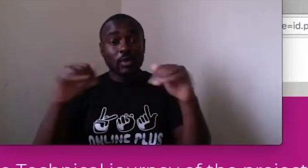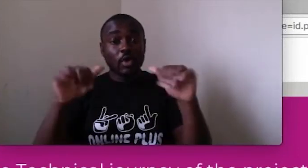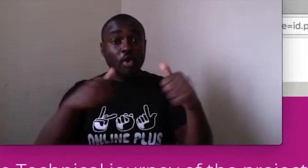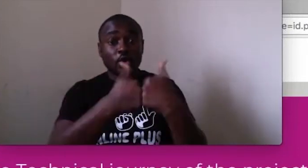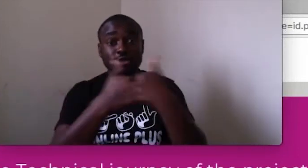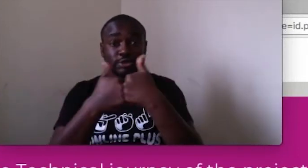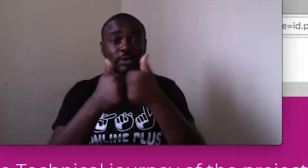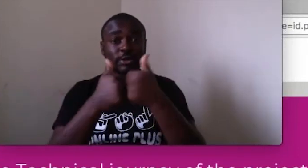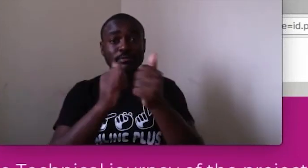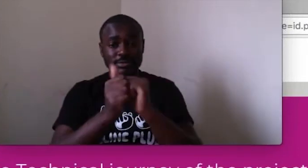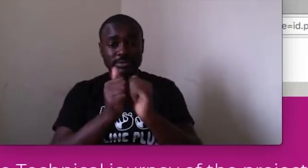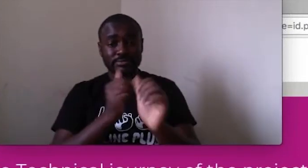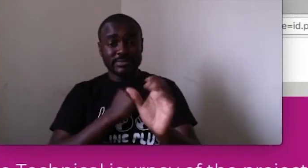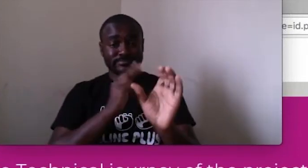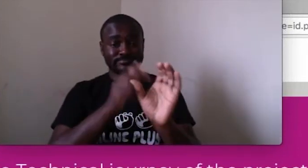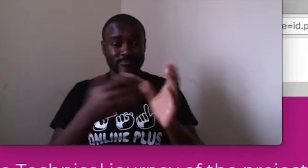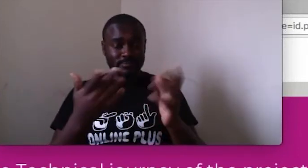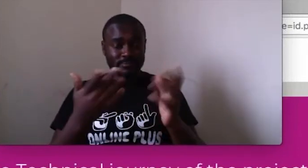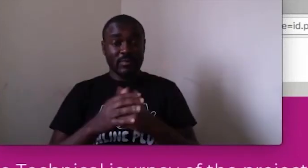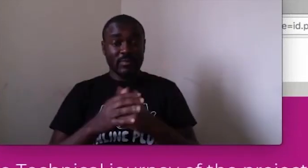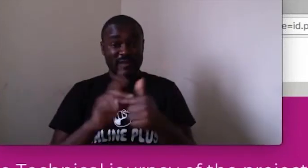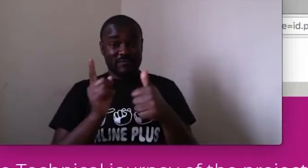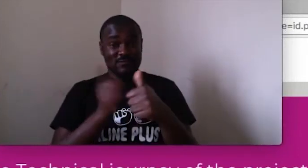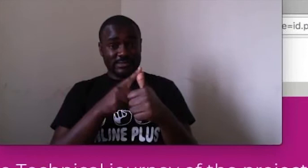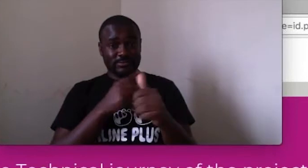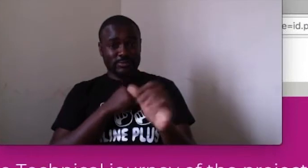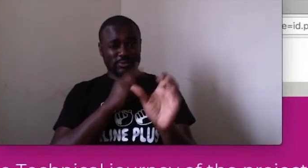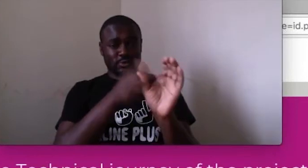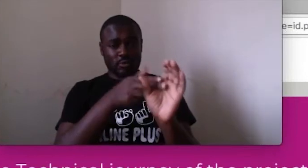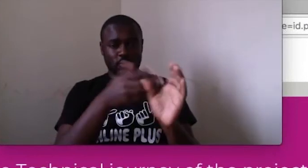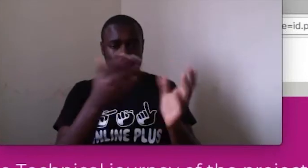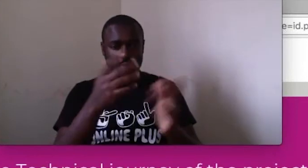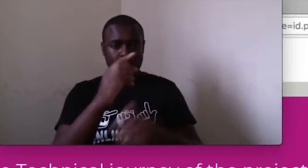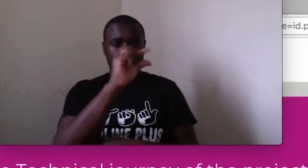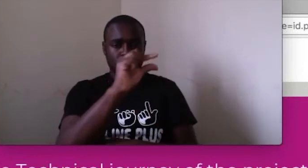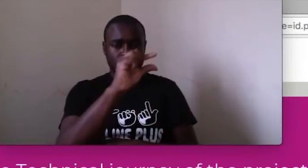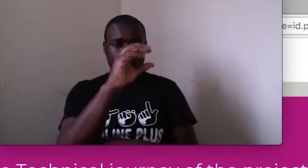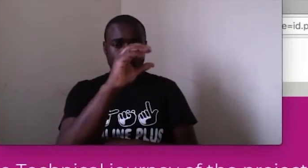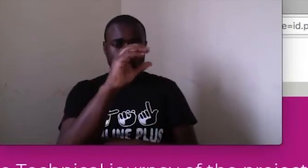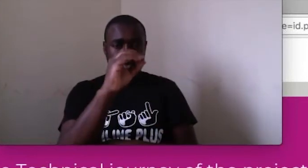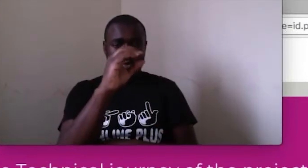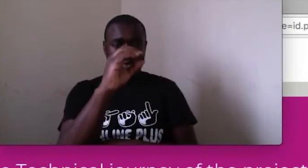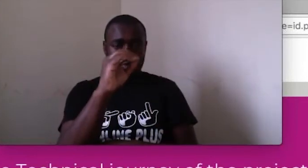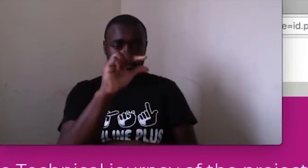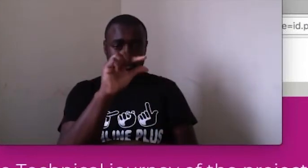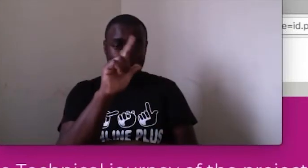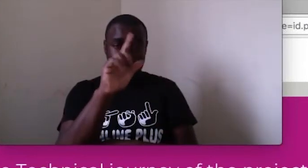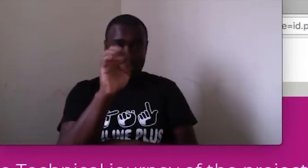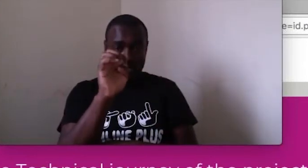I have participated in different challenges the first I participated in